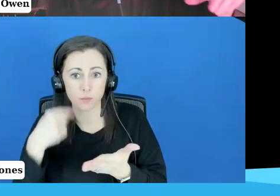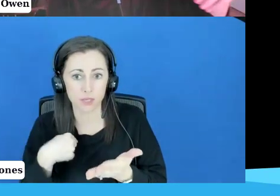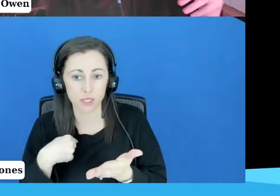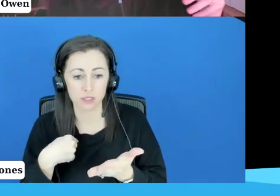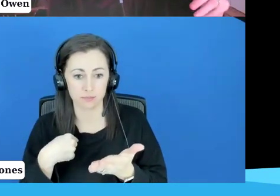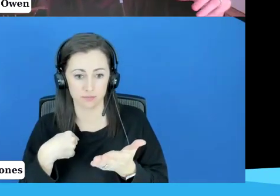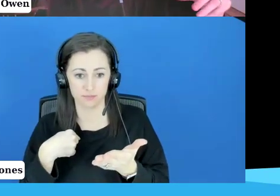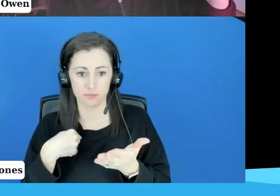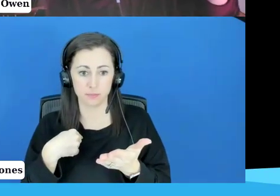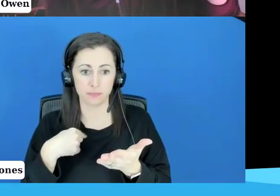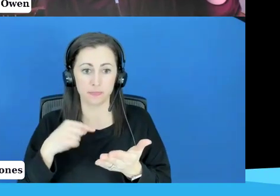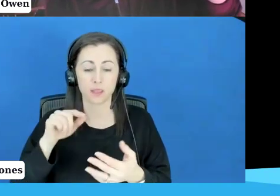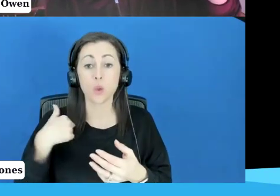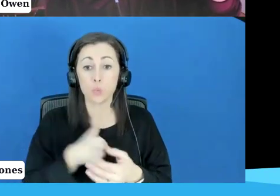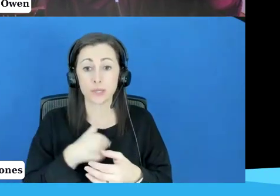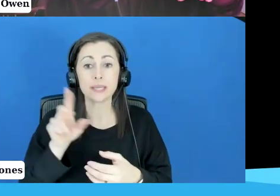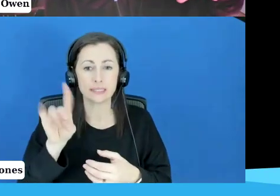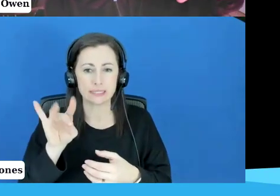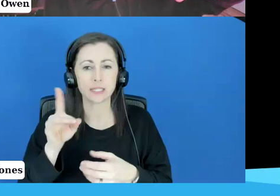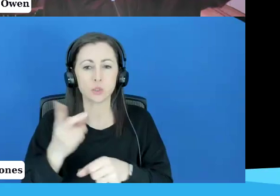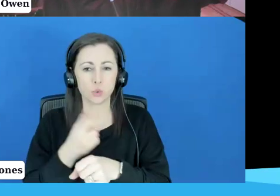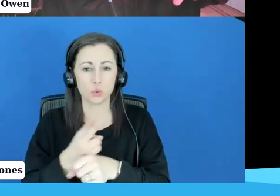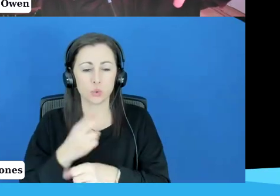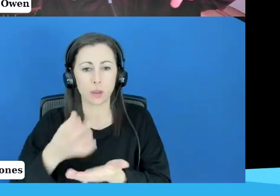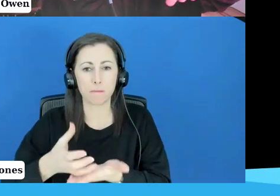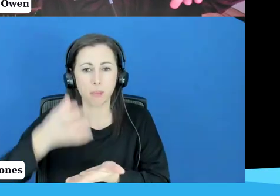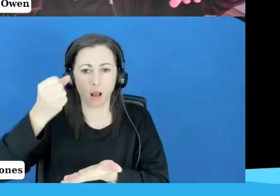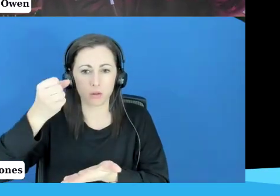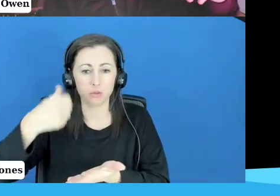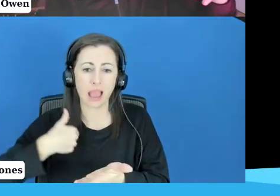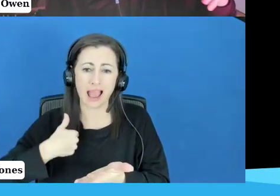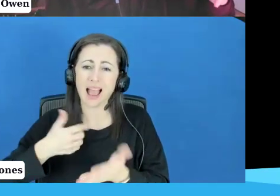we did some bottle feeding, I can kind of hold the bottle, but not always.